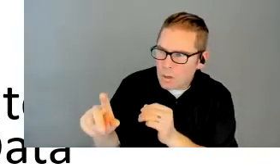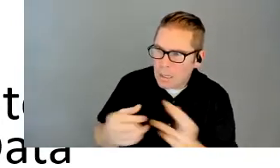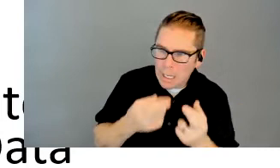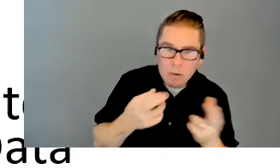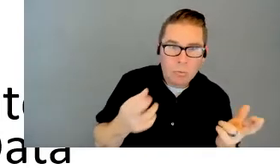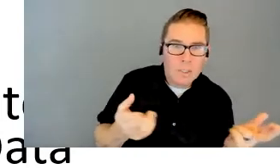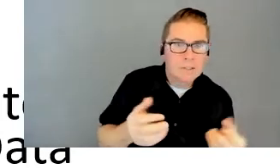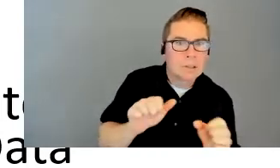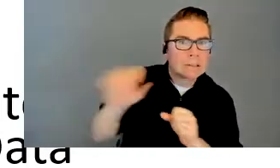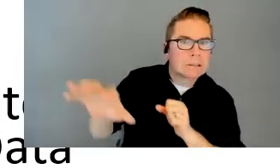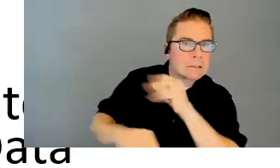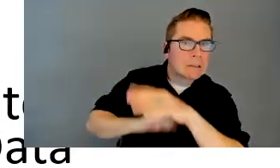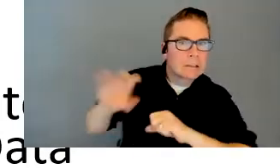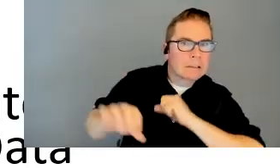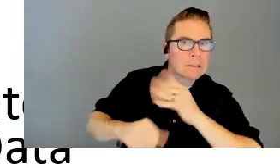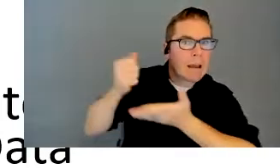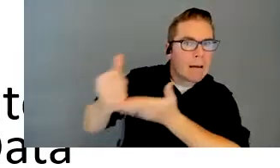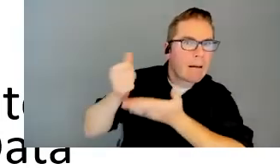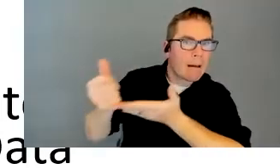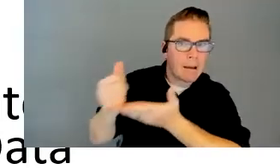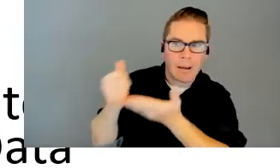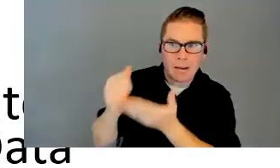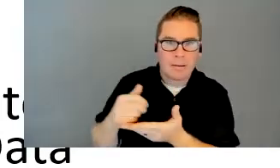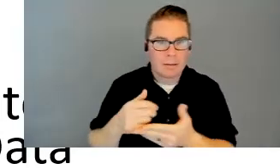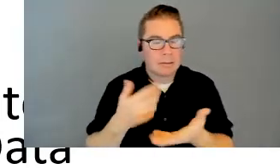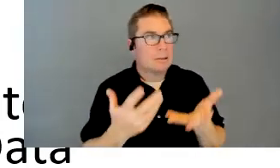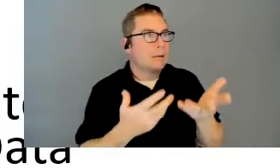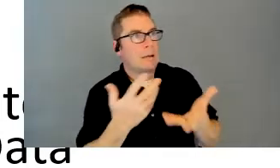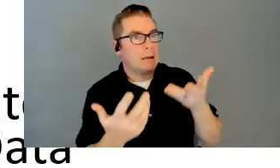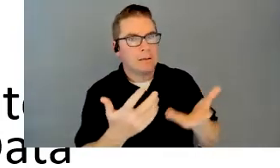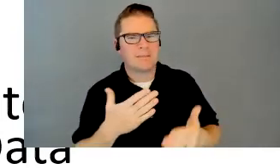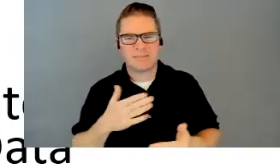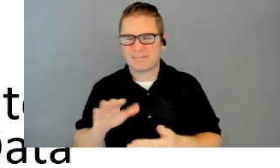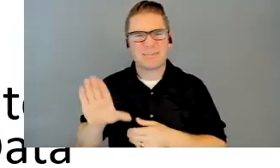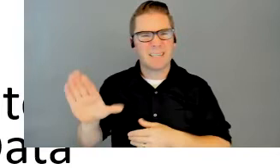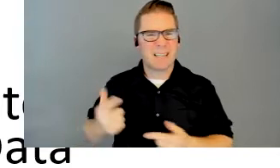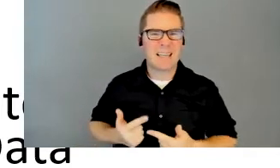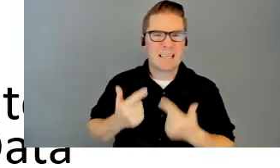And he said at some point, because of what was going on in his life, he just like shut down